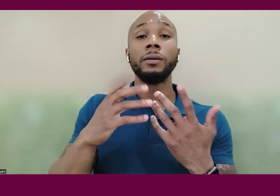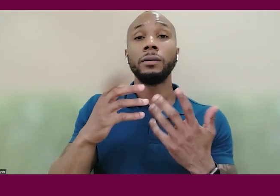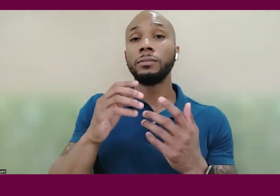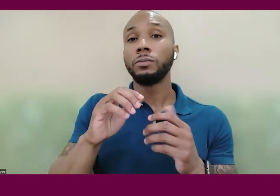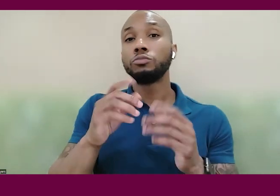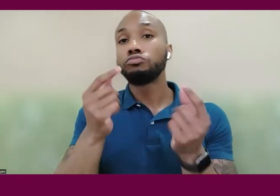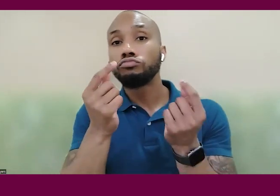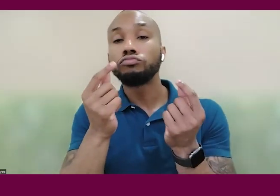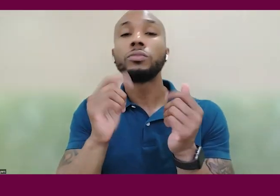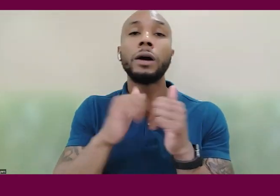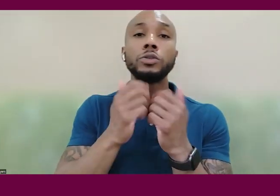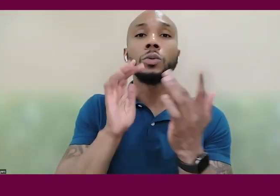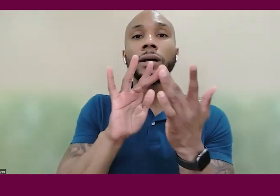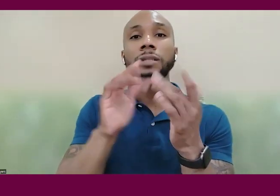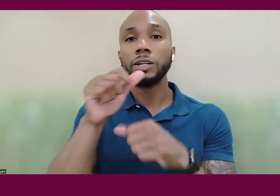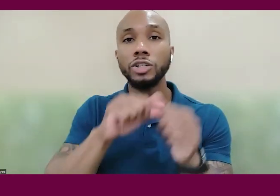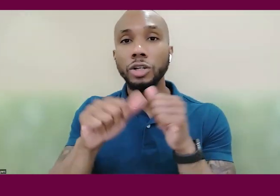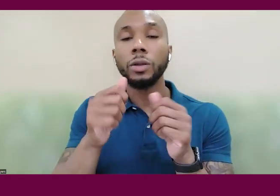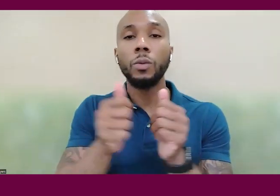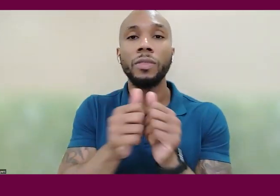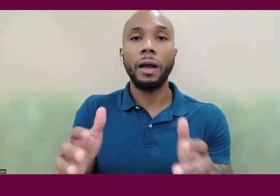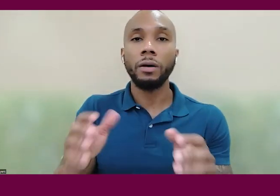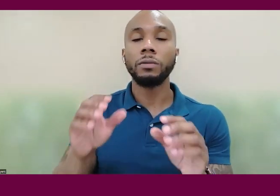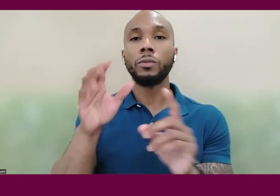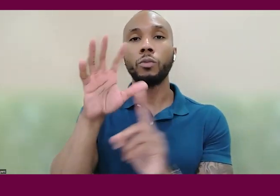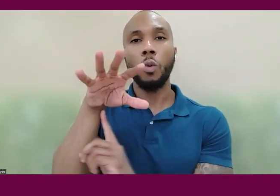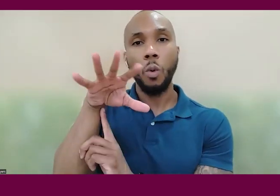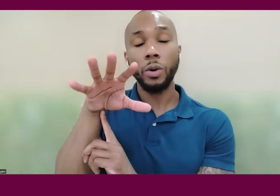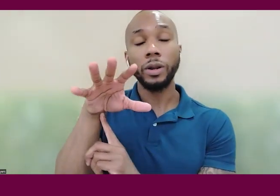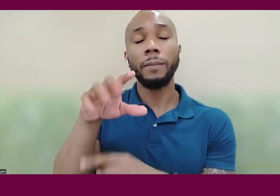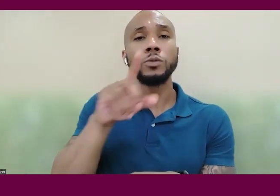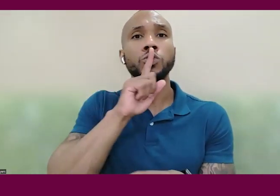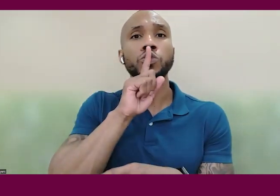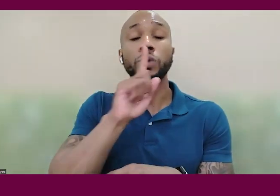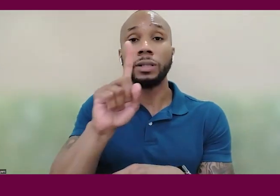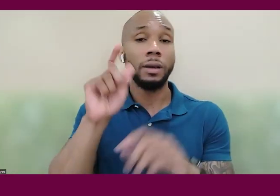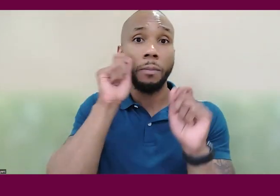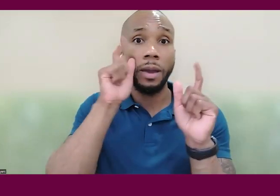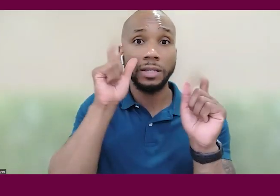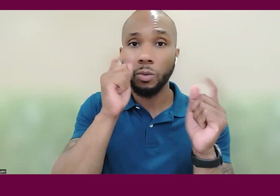contact each other without it being recorded." It was amazing what was happening.